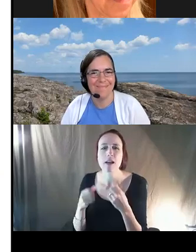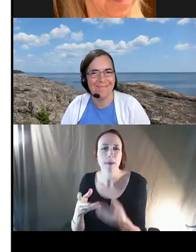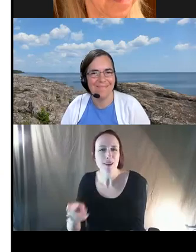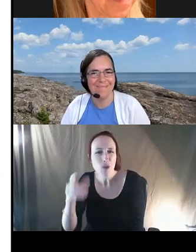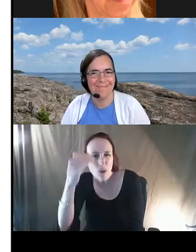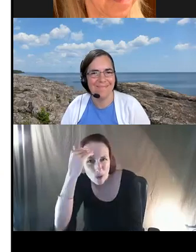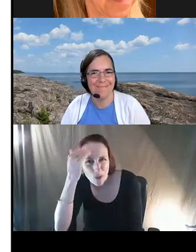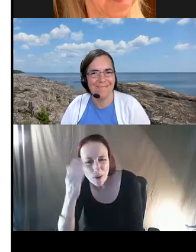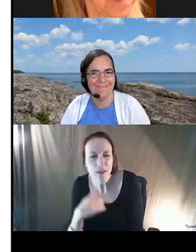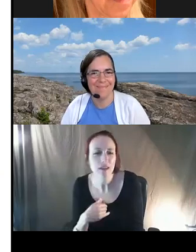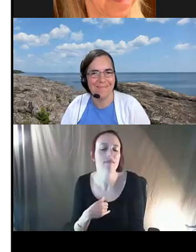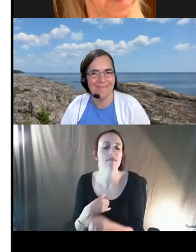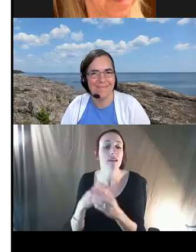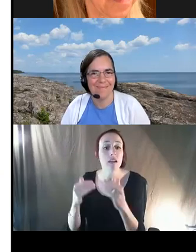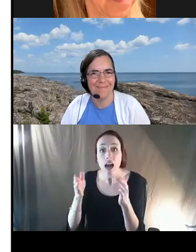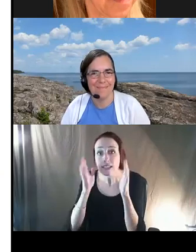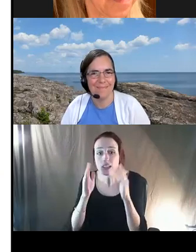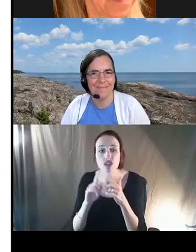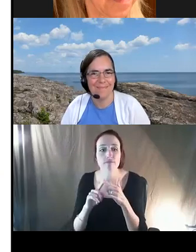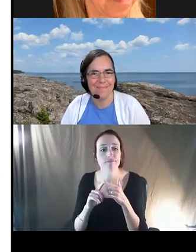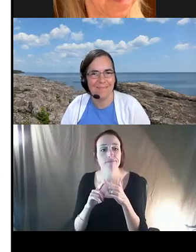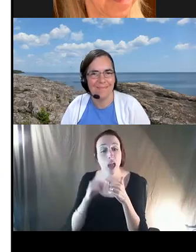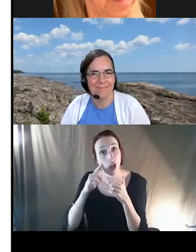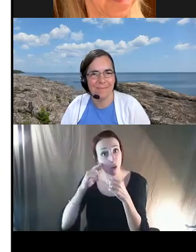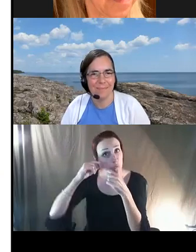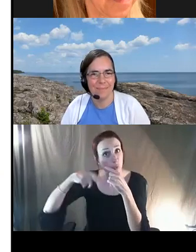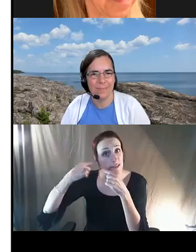attention, processing speed, short-term memory